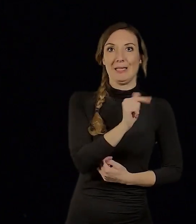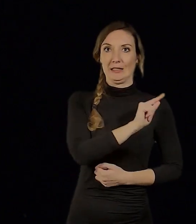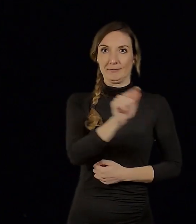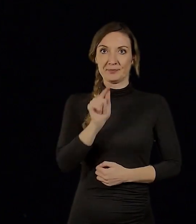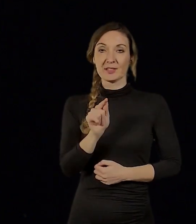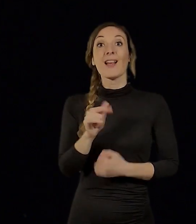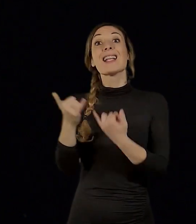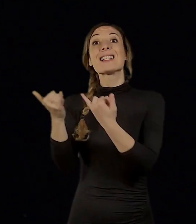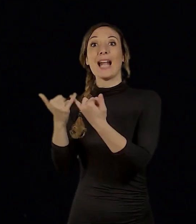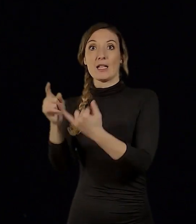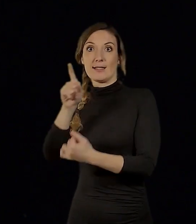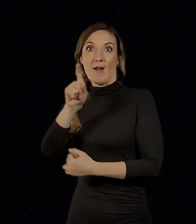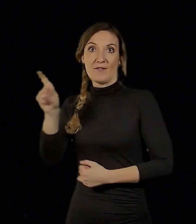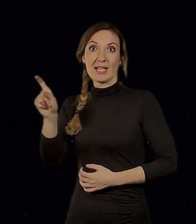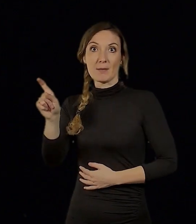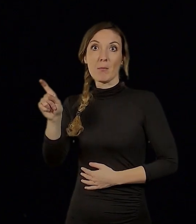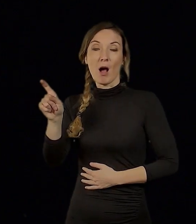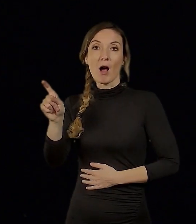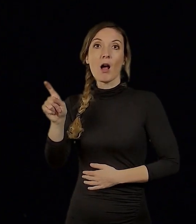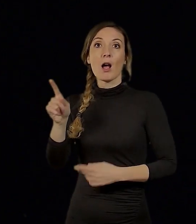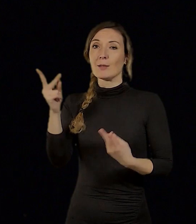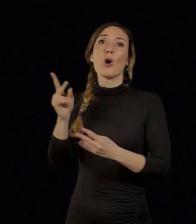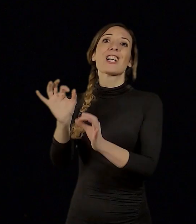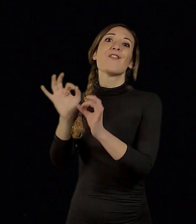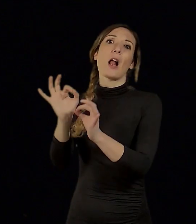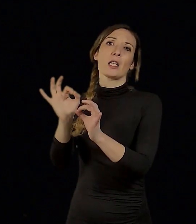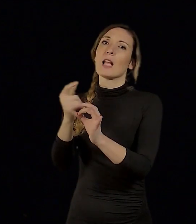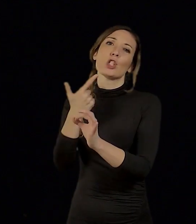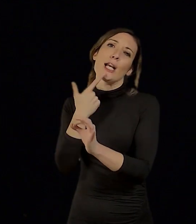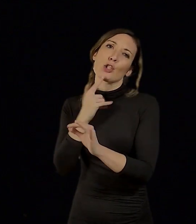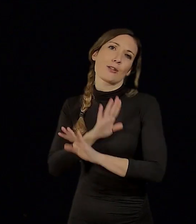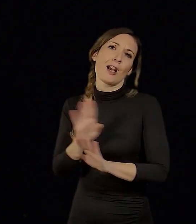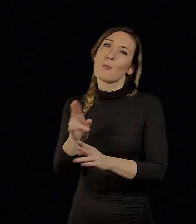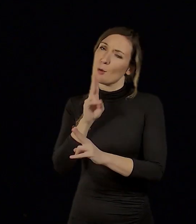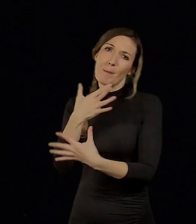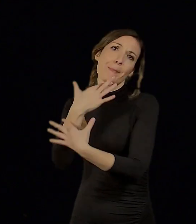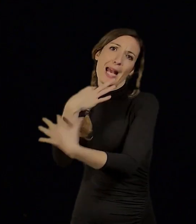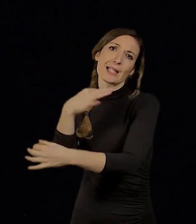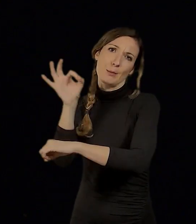Development on brownfield land in the city center is absolutely the right direction. That's for sure.